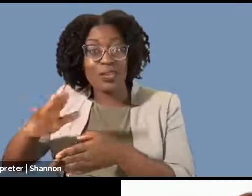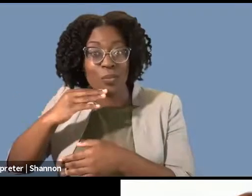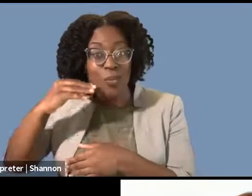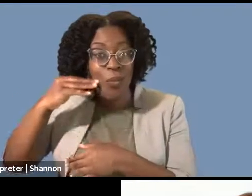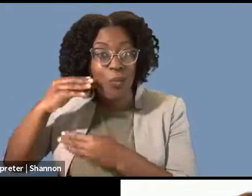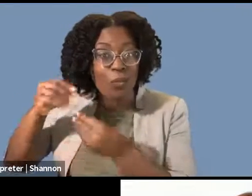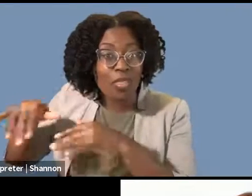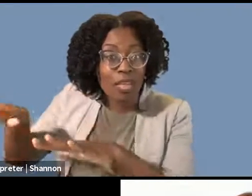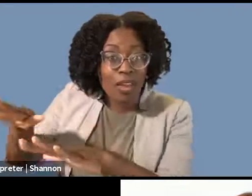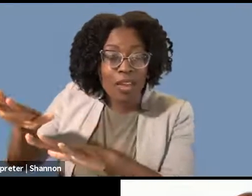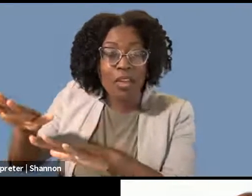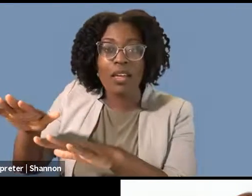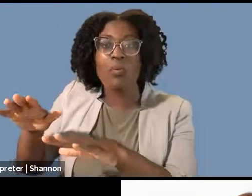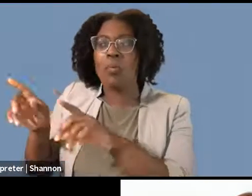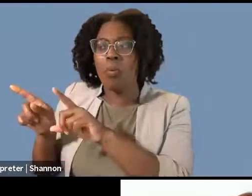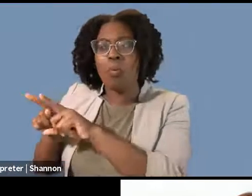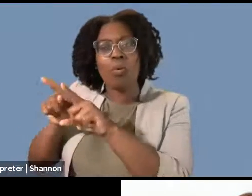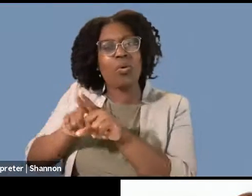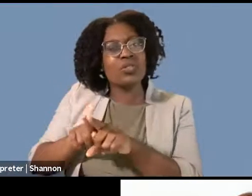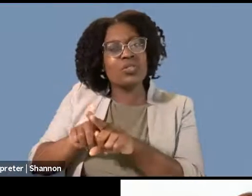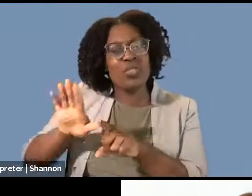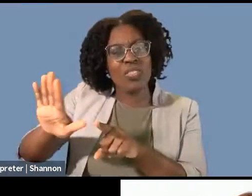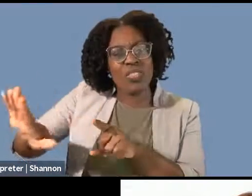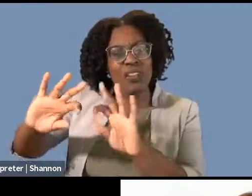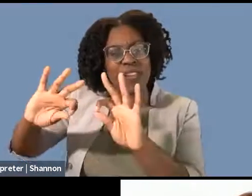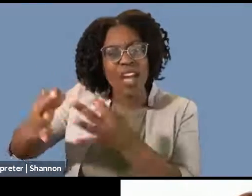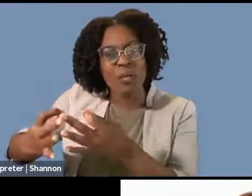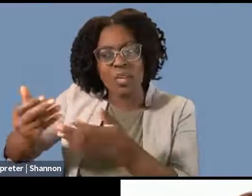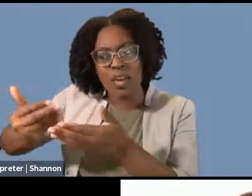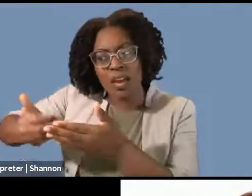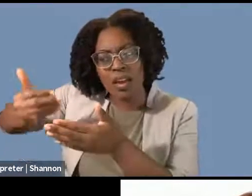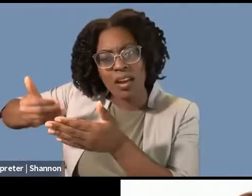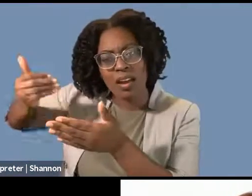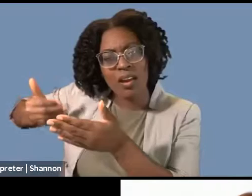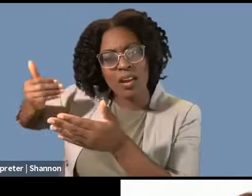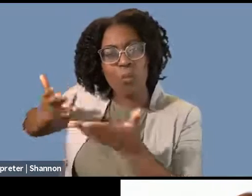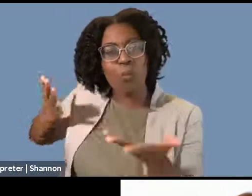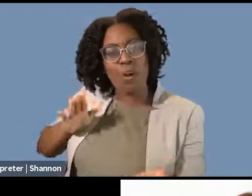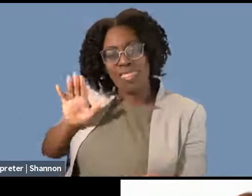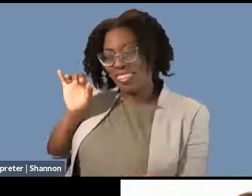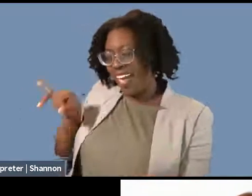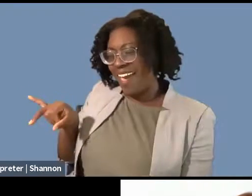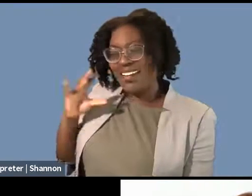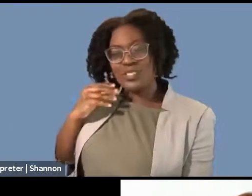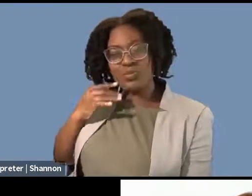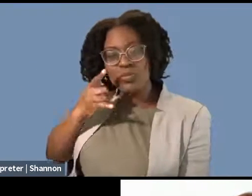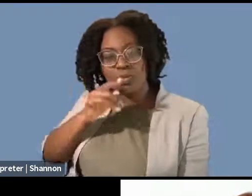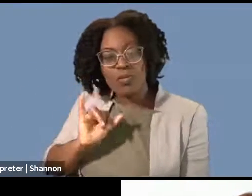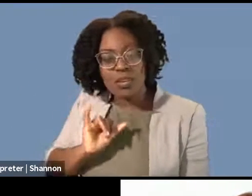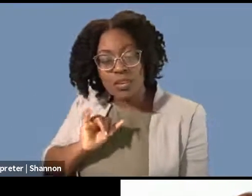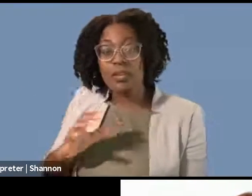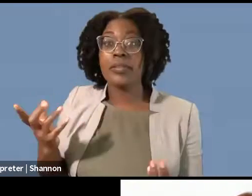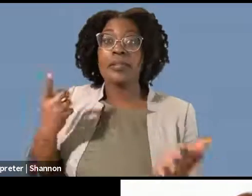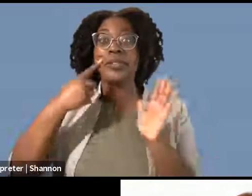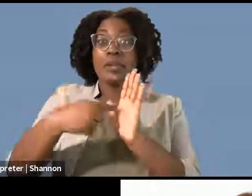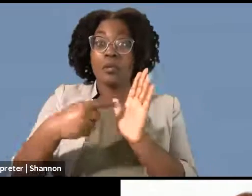forebearers experienced. In France, how people in Algeria experienced French colonialism and